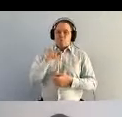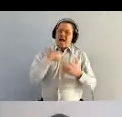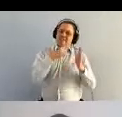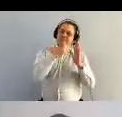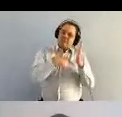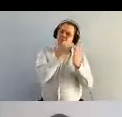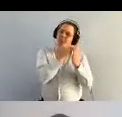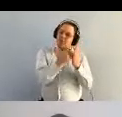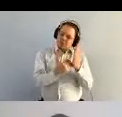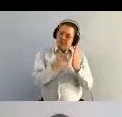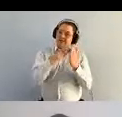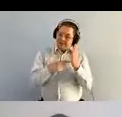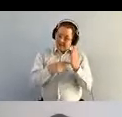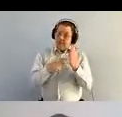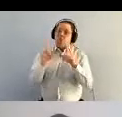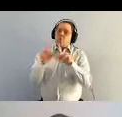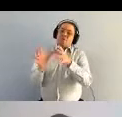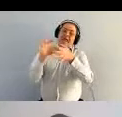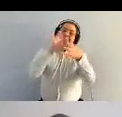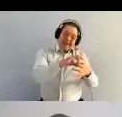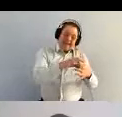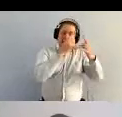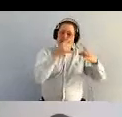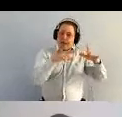persons with disabilities. So there were also recommendations